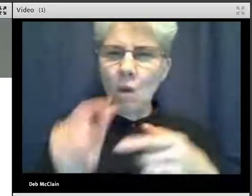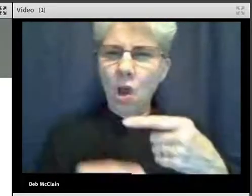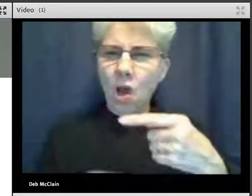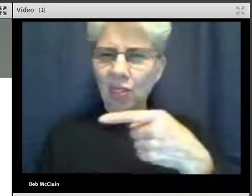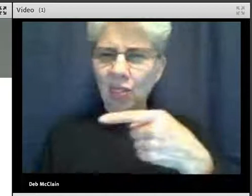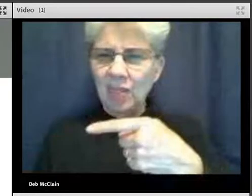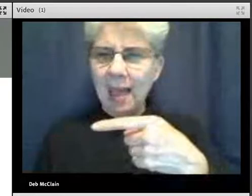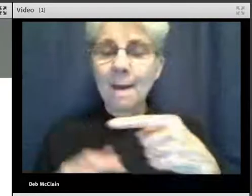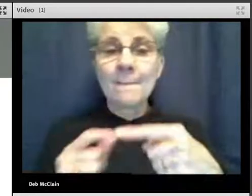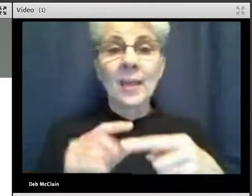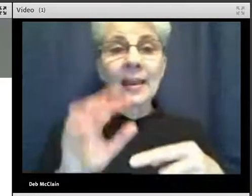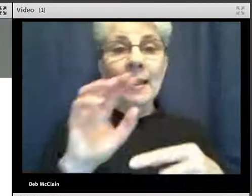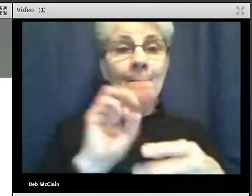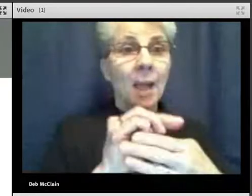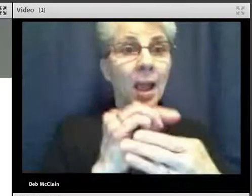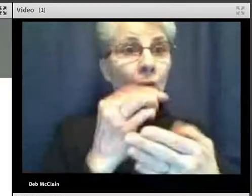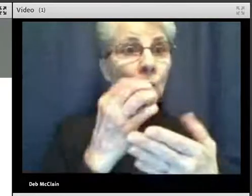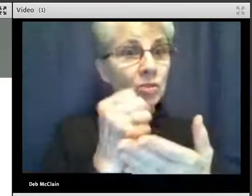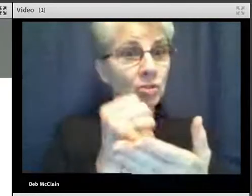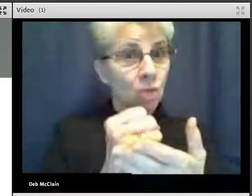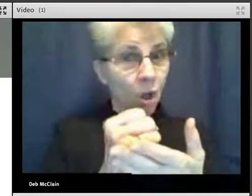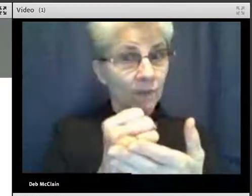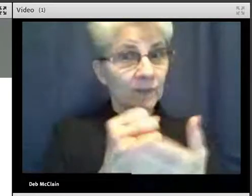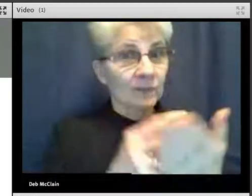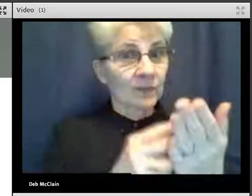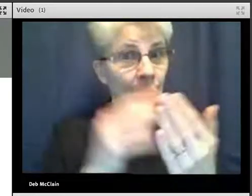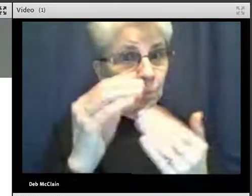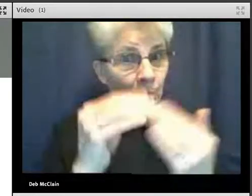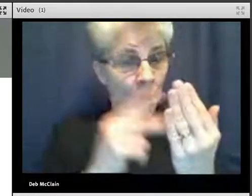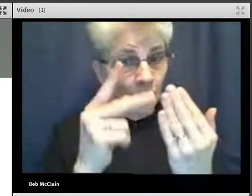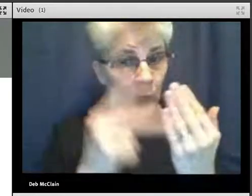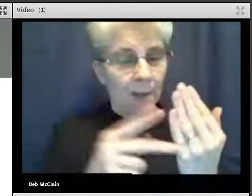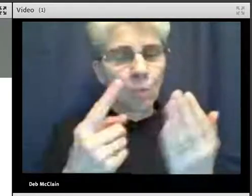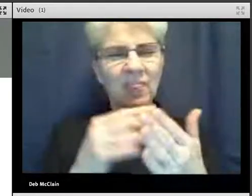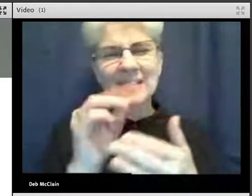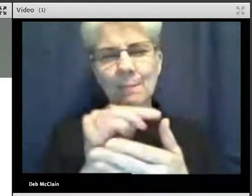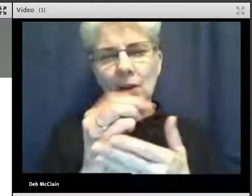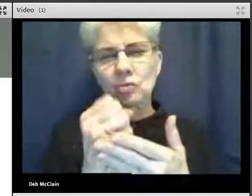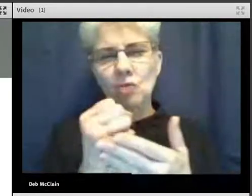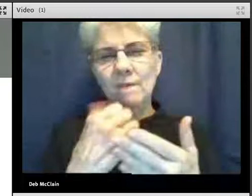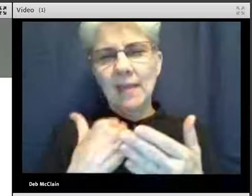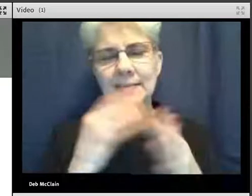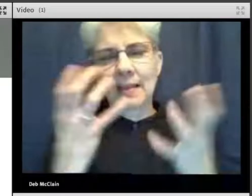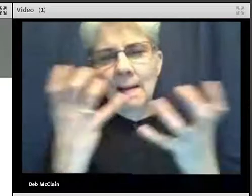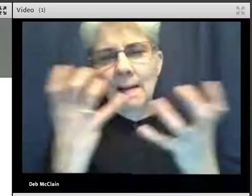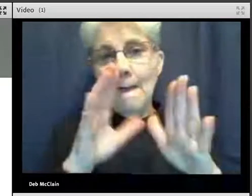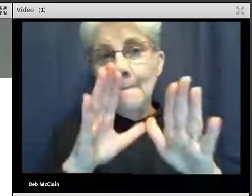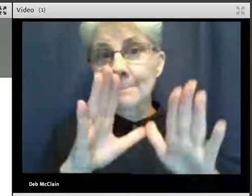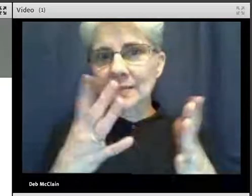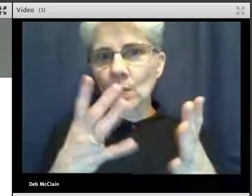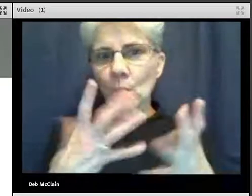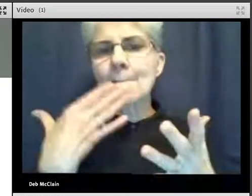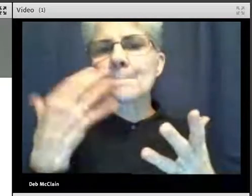but in Microsoft, and one of the things about Microsoft that has amazed me is how much better